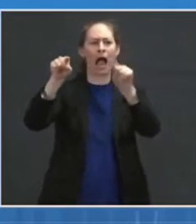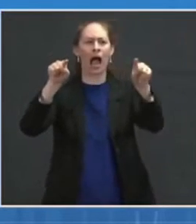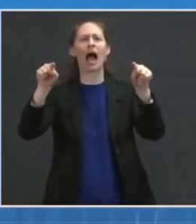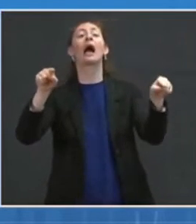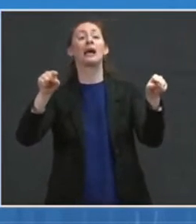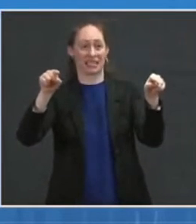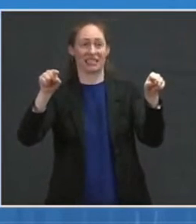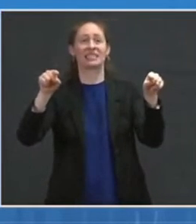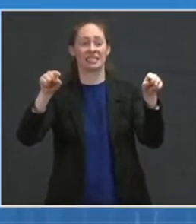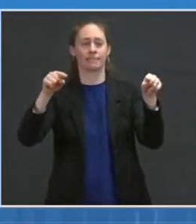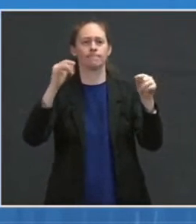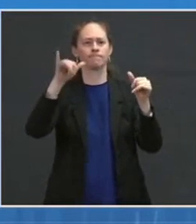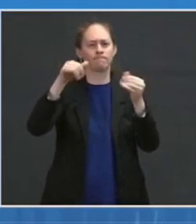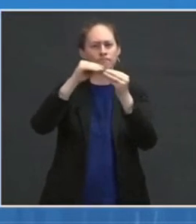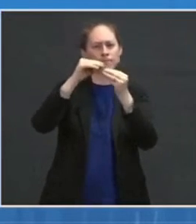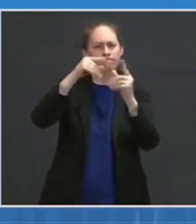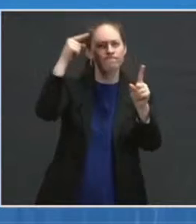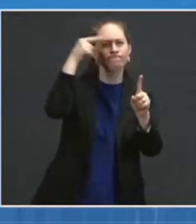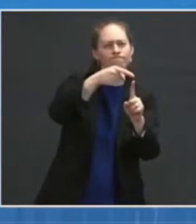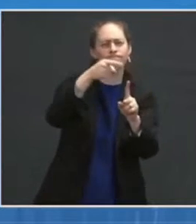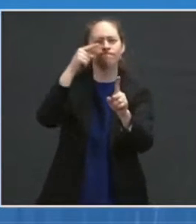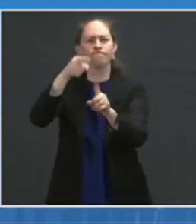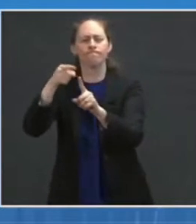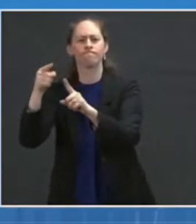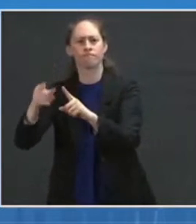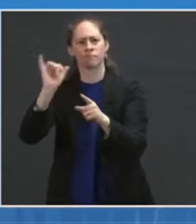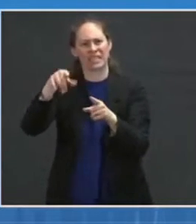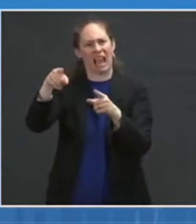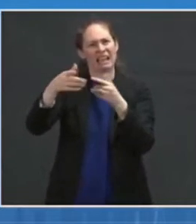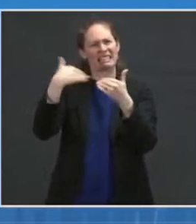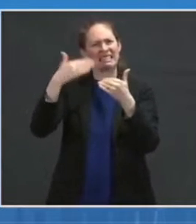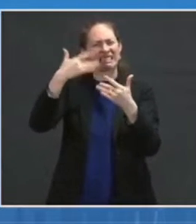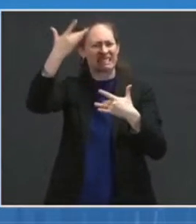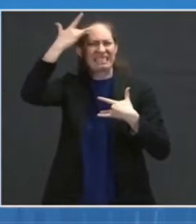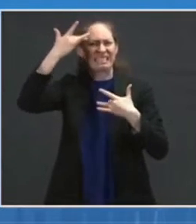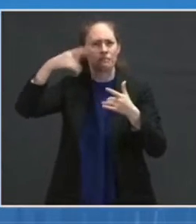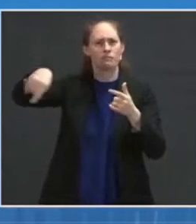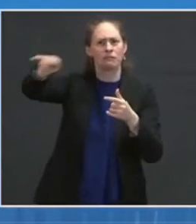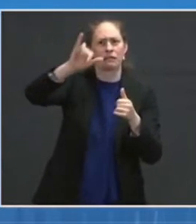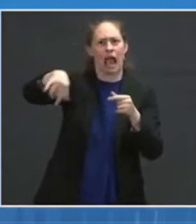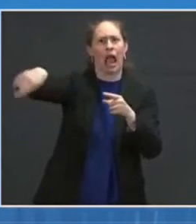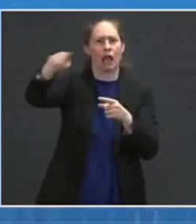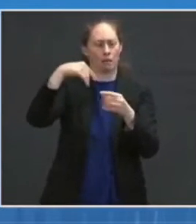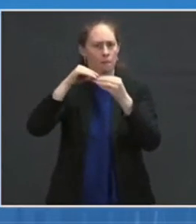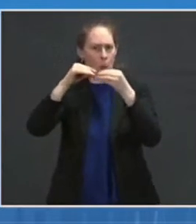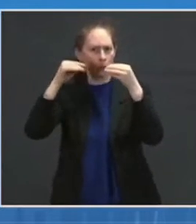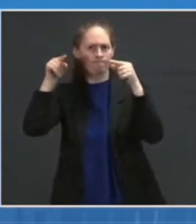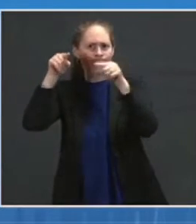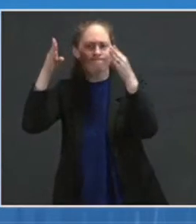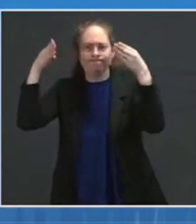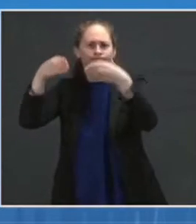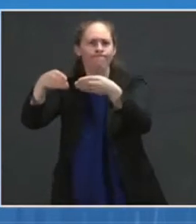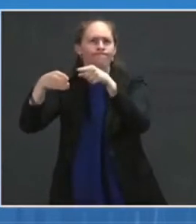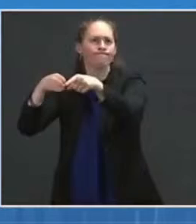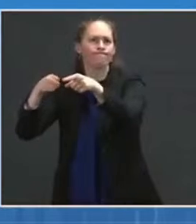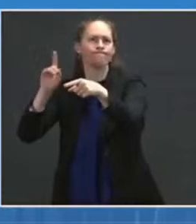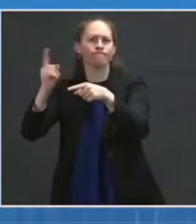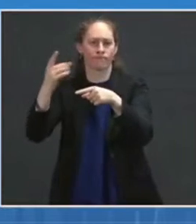INCORPORATE WHAT STATE SPECIFIC NEEDS ARE. WE LOOK AT THE SOCIAL